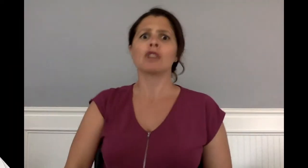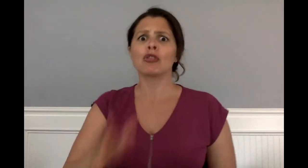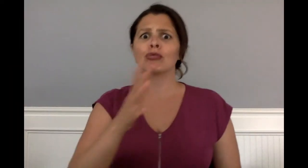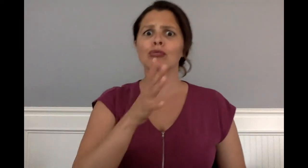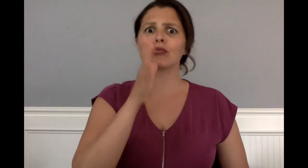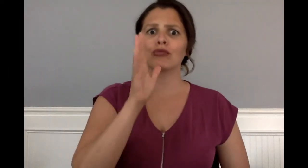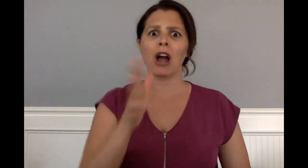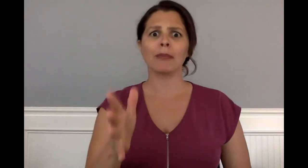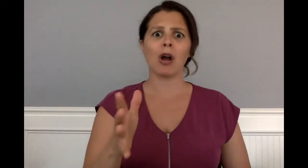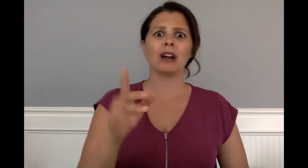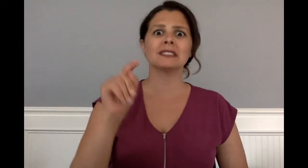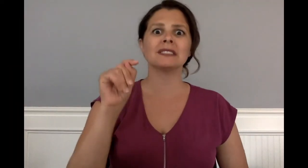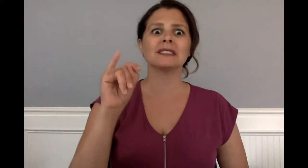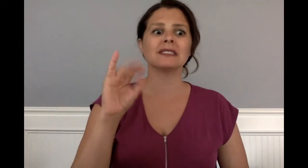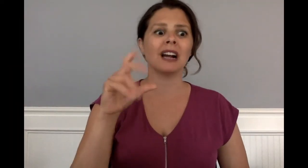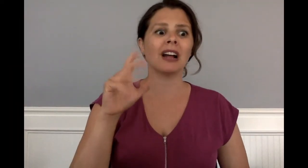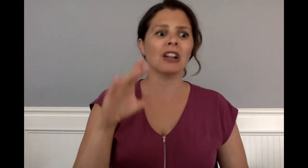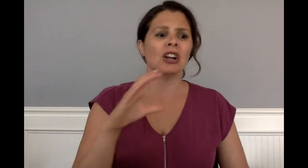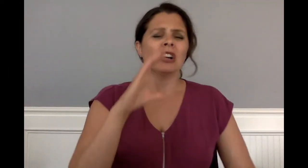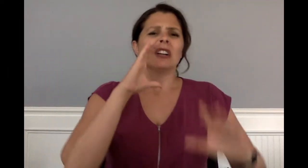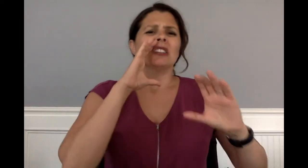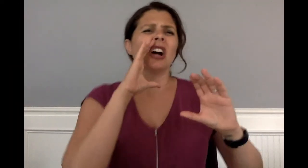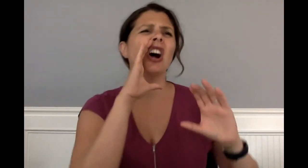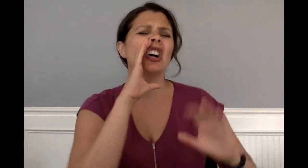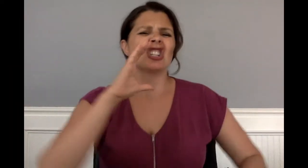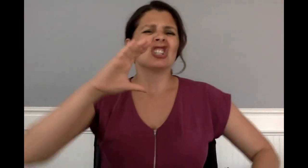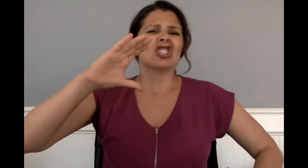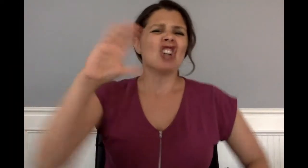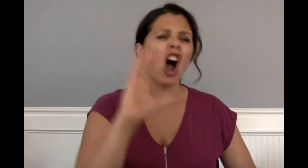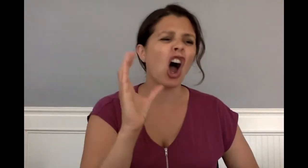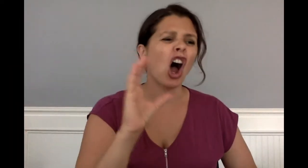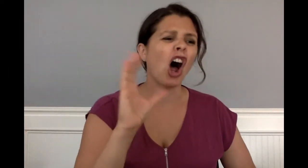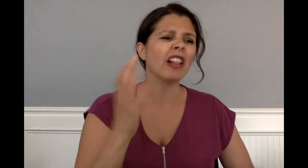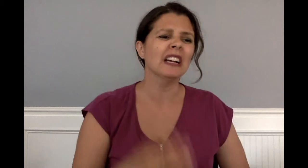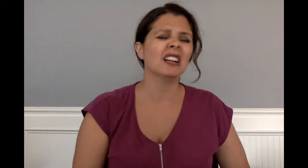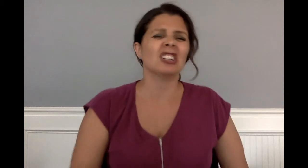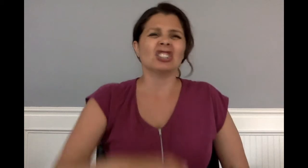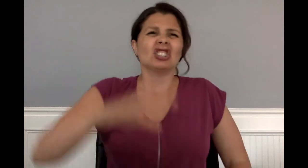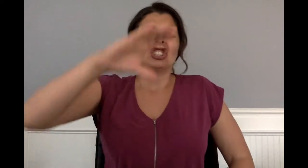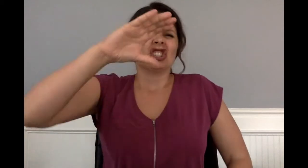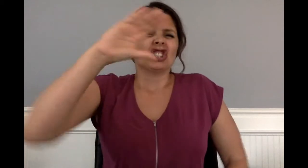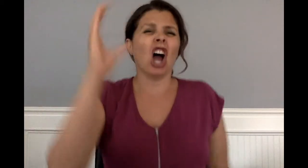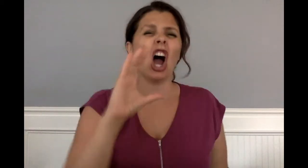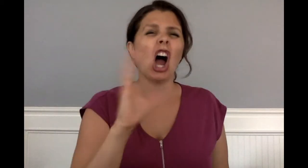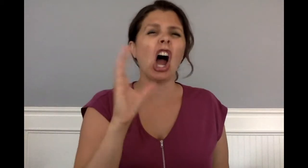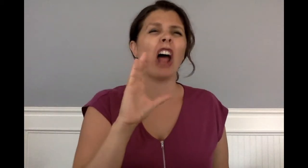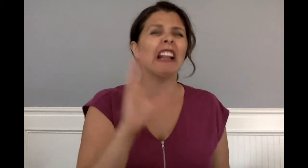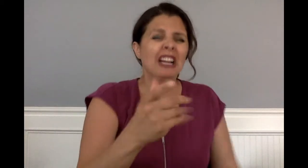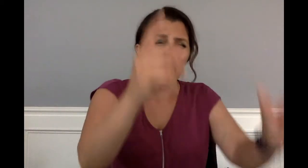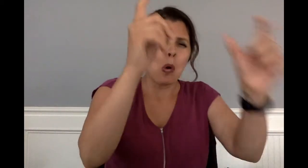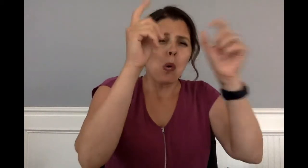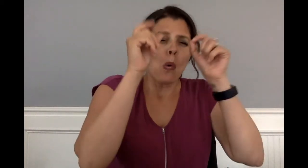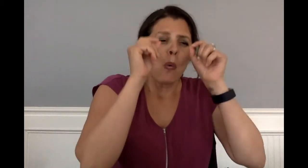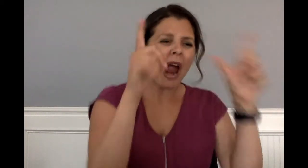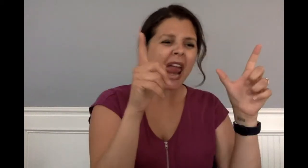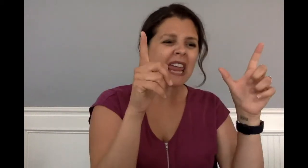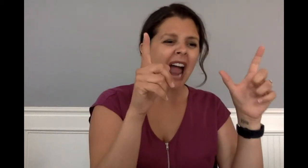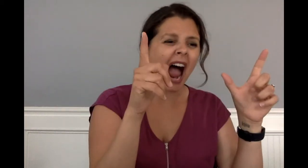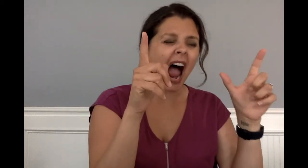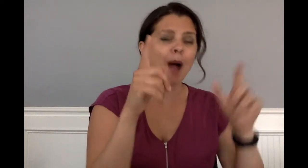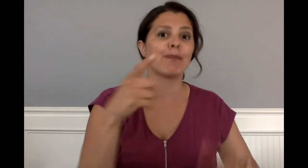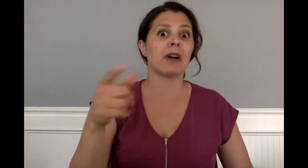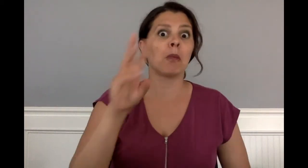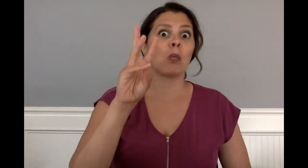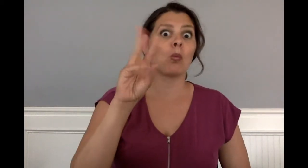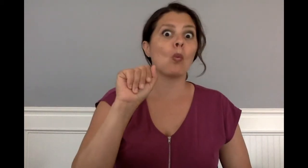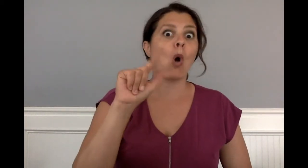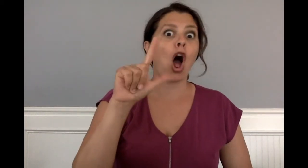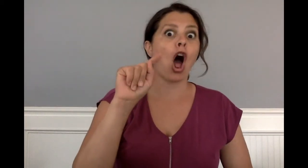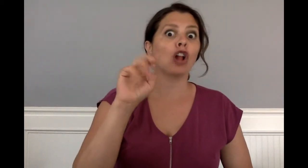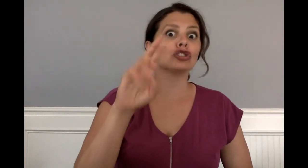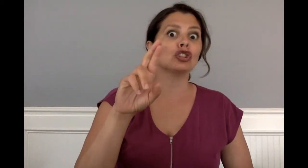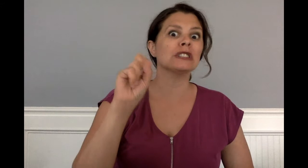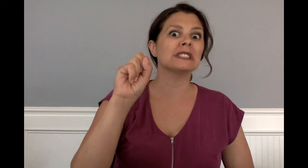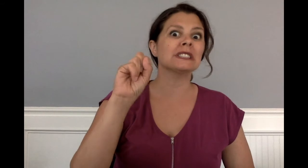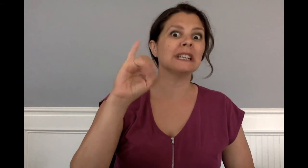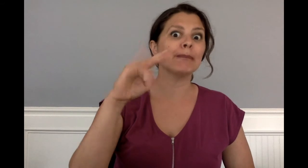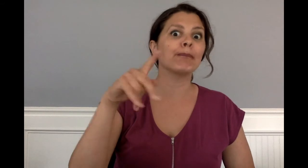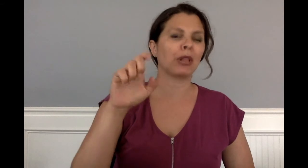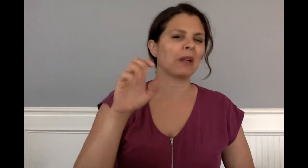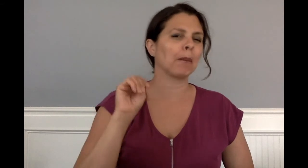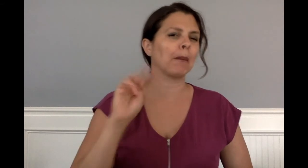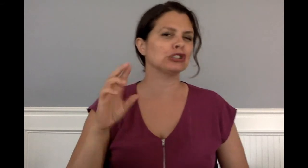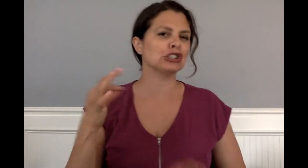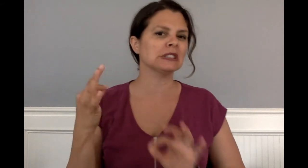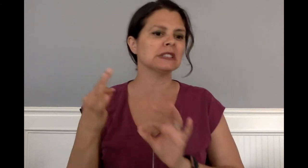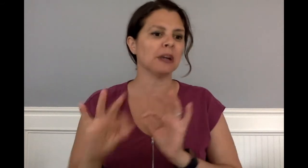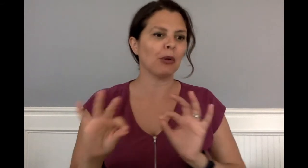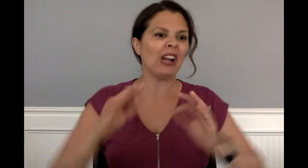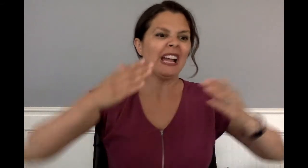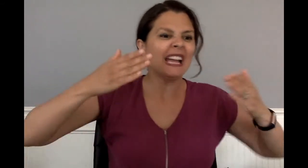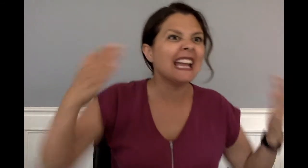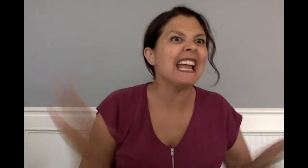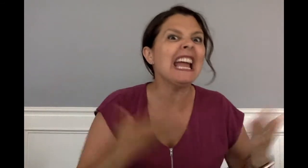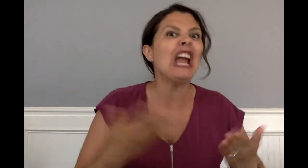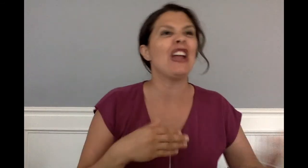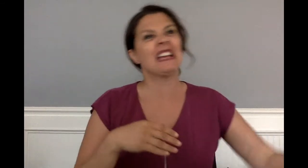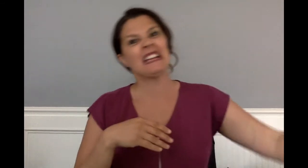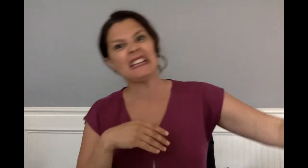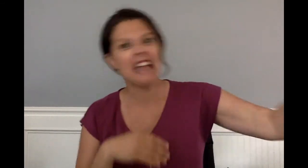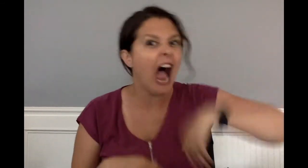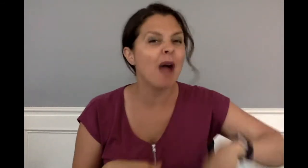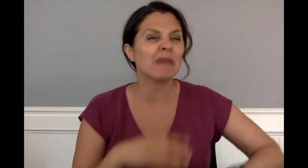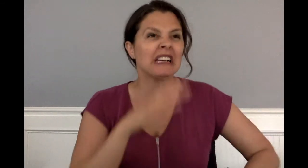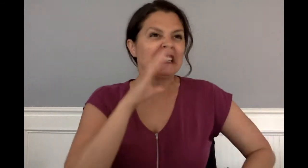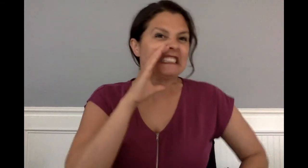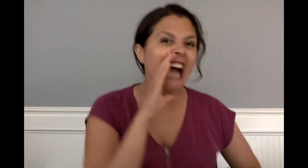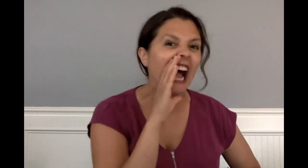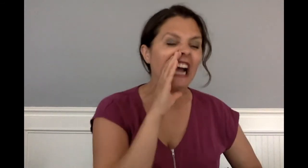“Charlie!” Grandma Tickler called from downstairs. “Charlie, wake up! Walter Simple is here for you.”